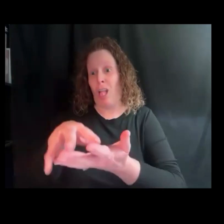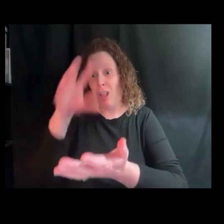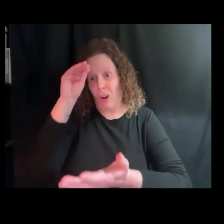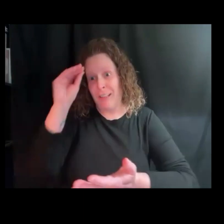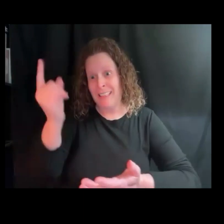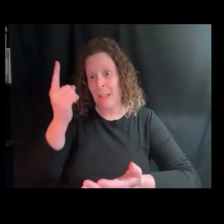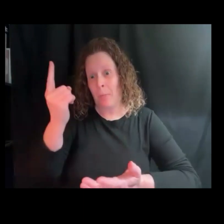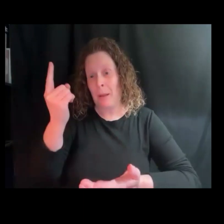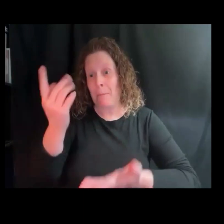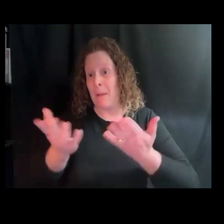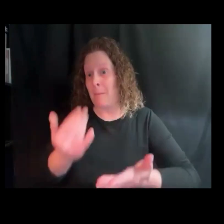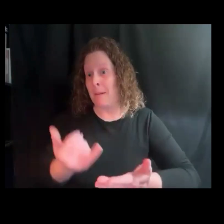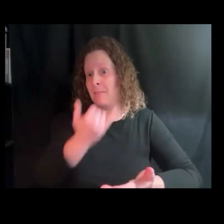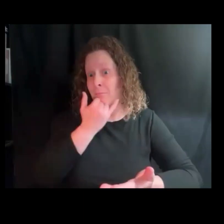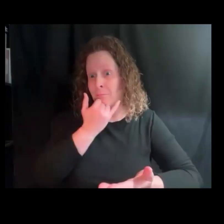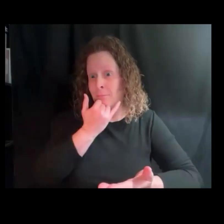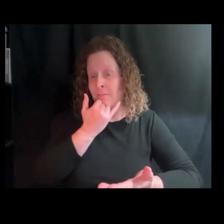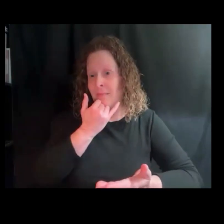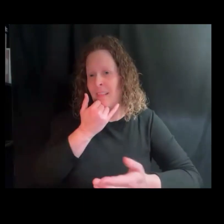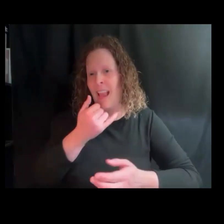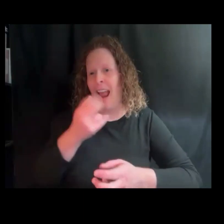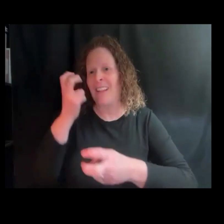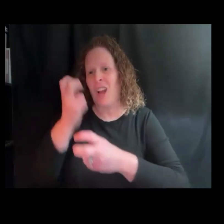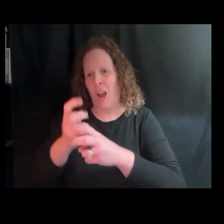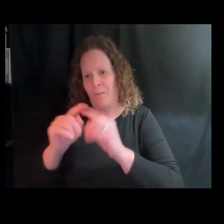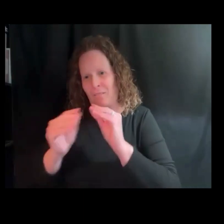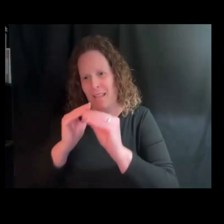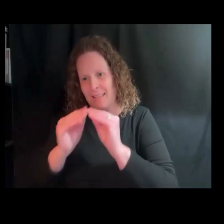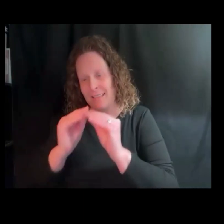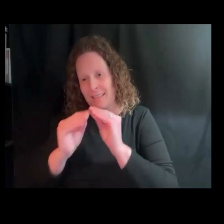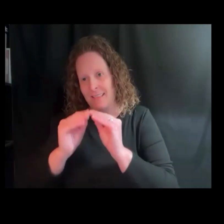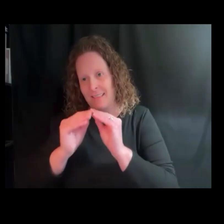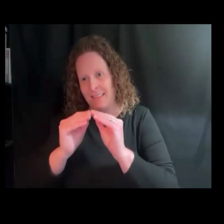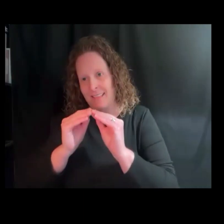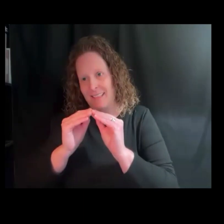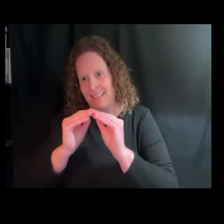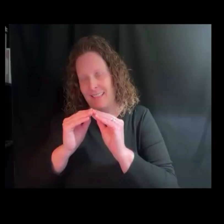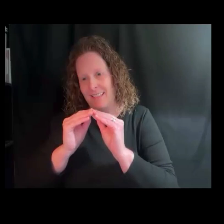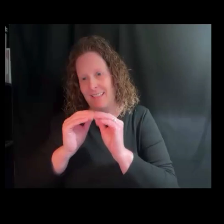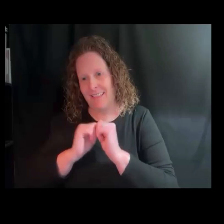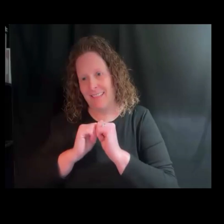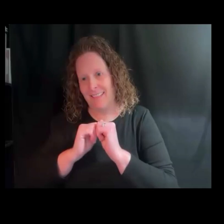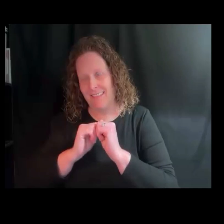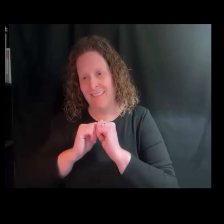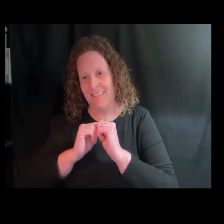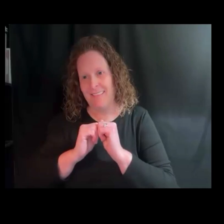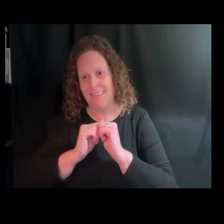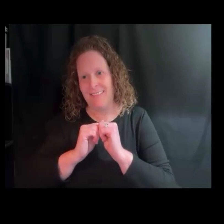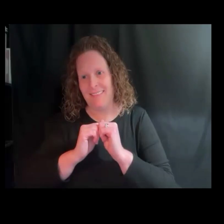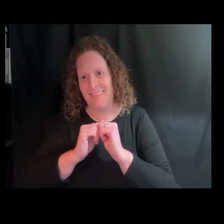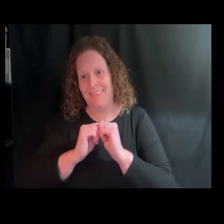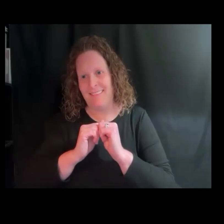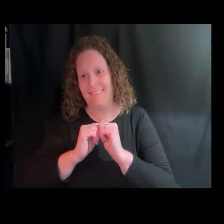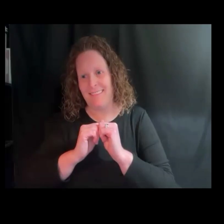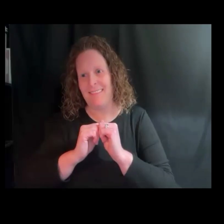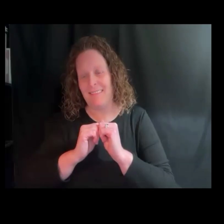They're gonna understand it fine the student's gonna learn something but they're gonna learn it wrong. And then we're gonna